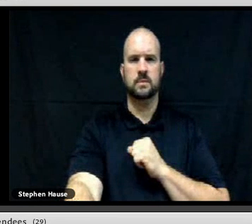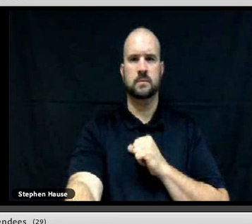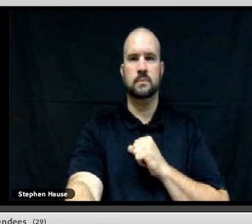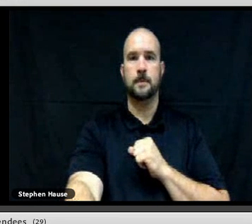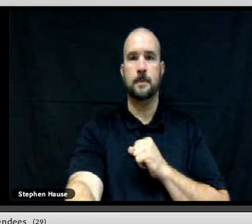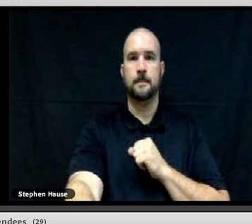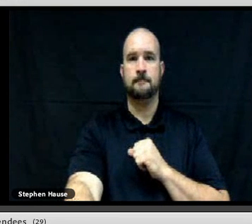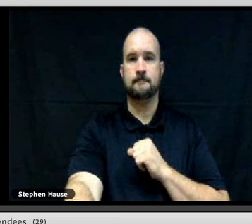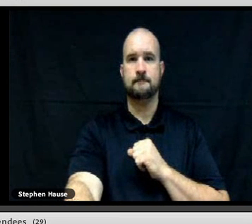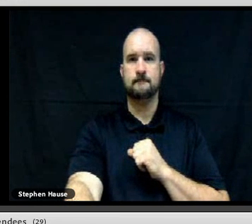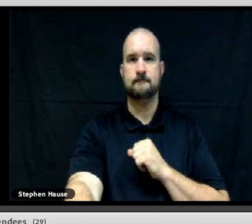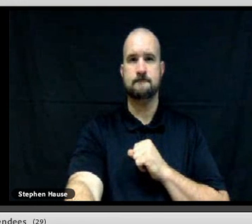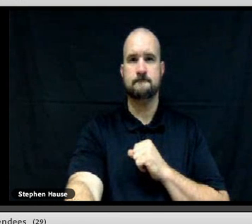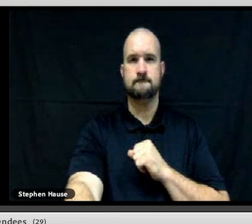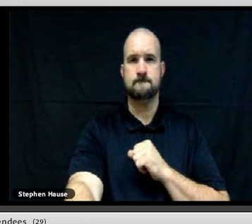so they don't actually host any other collections